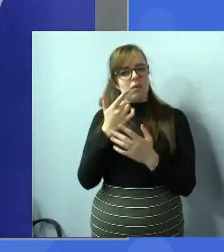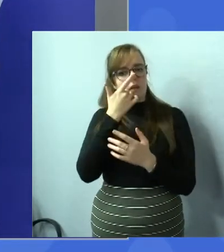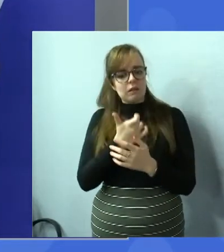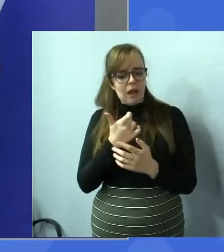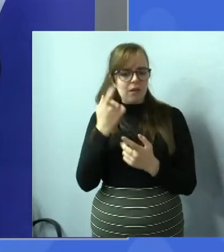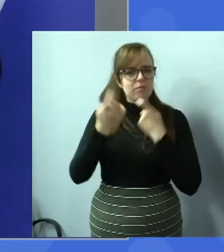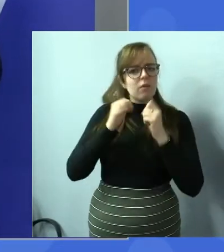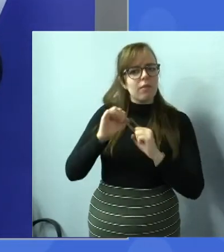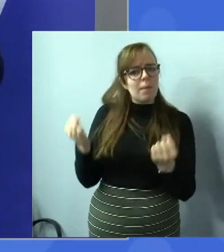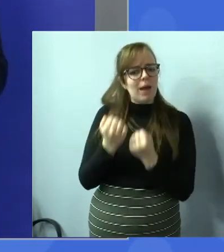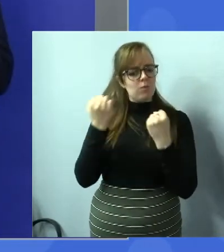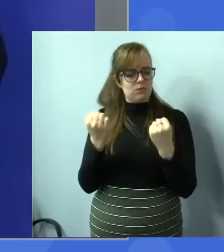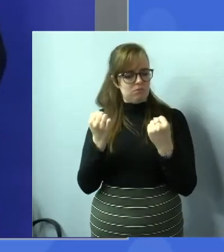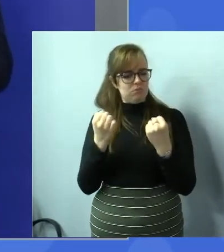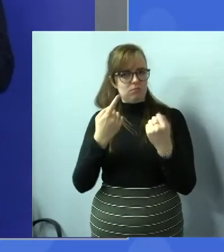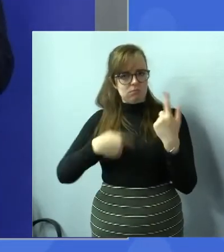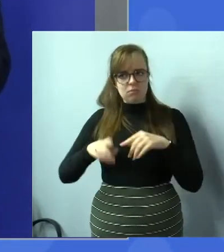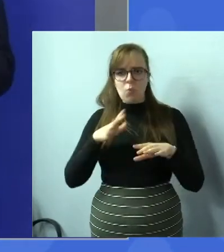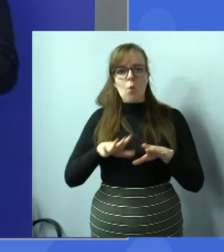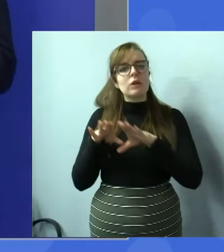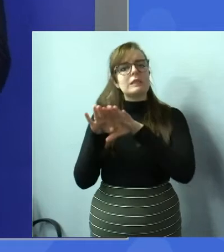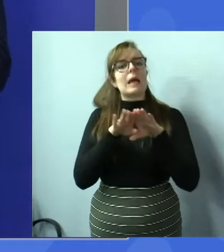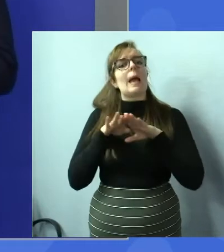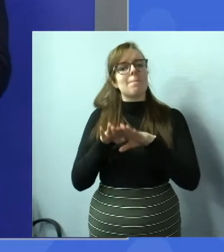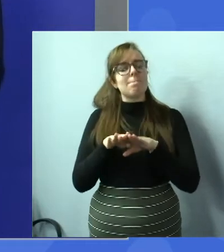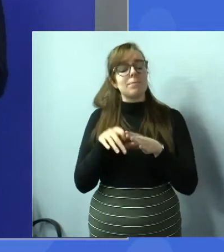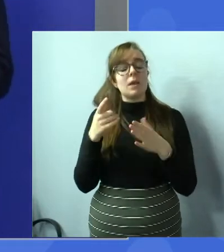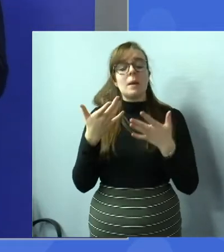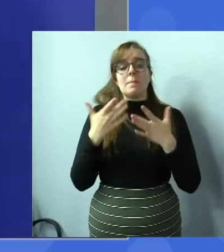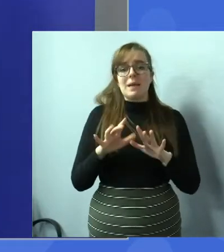well why not us and there has been that kind of process of catch-up in wheels